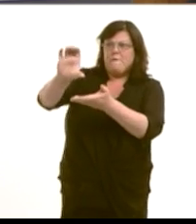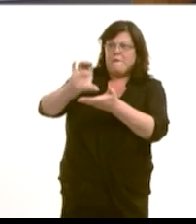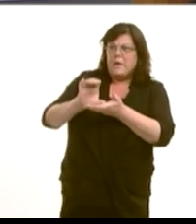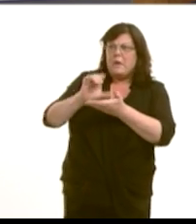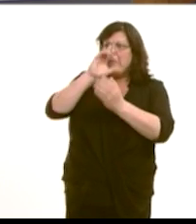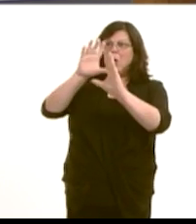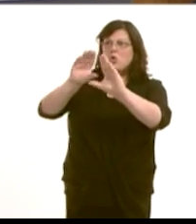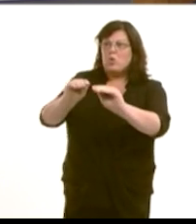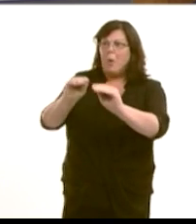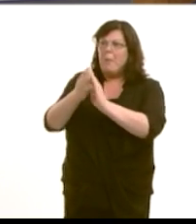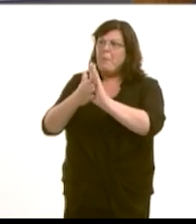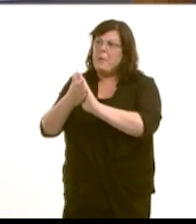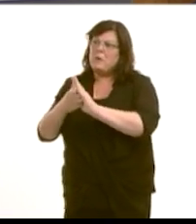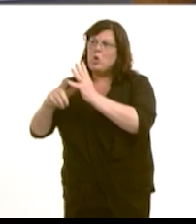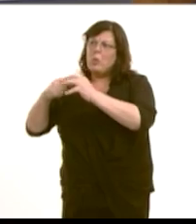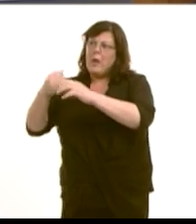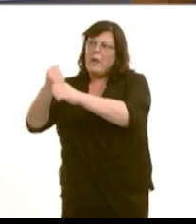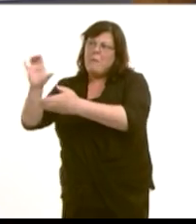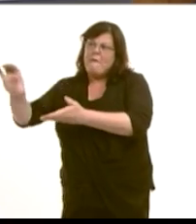by them, and that, of course, has a direct impact upon match funding for the city deal.